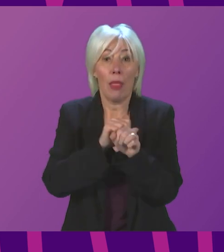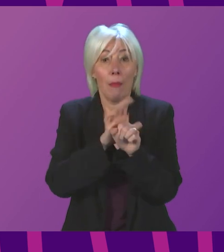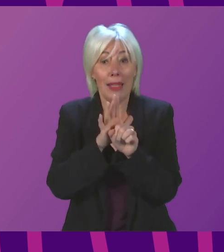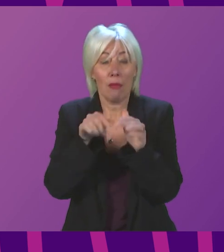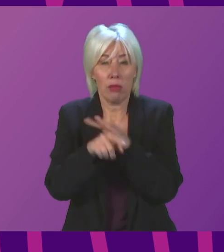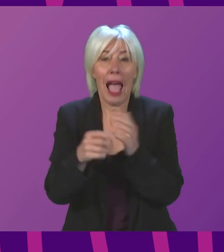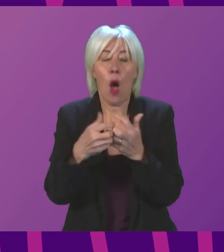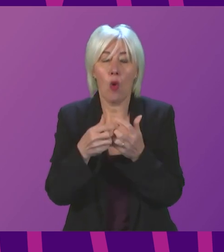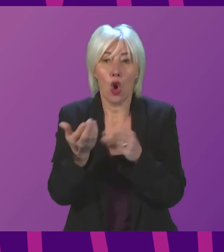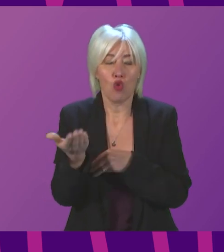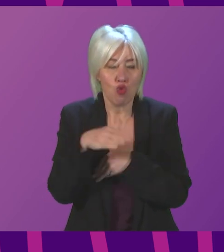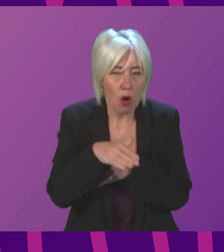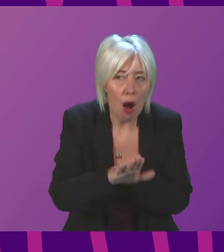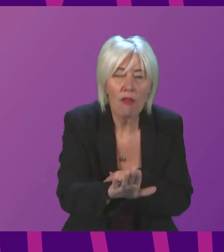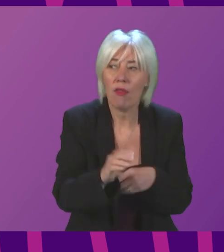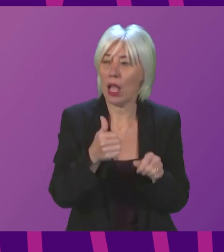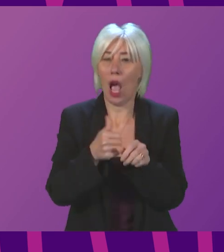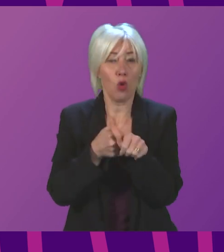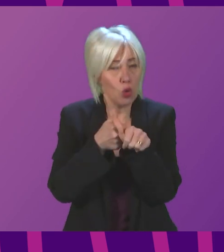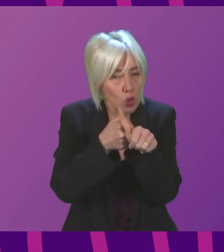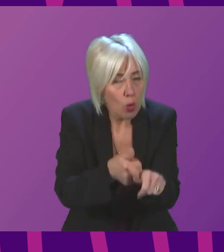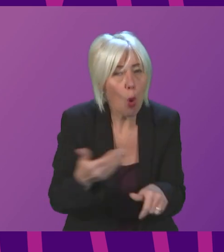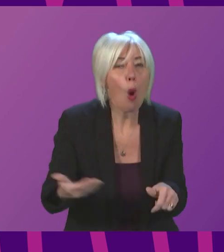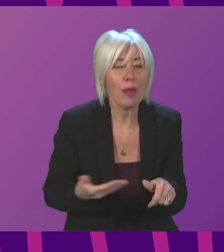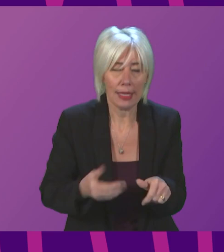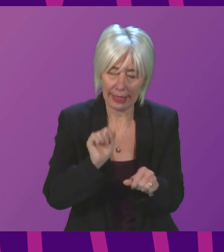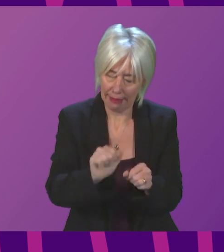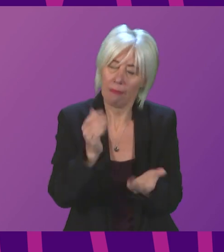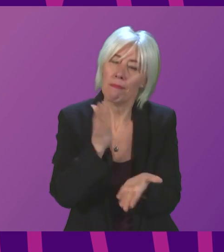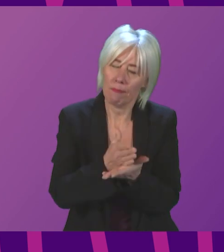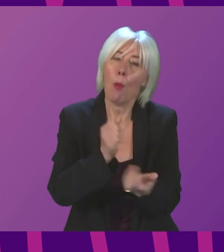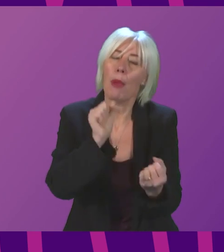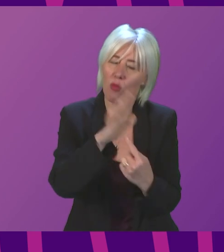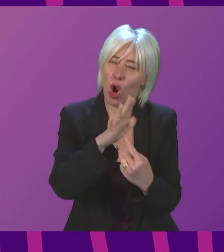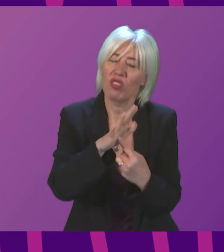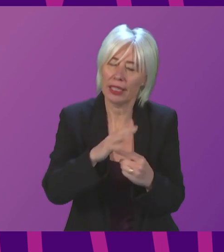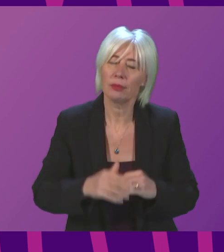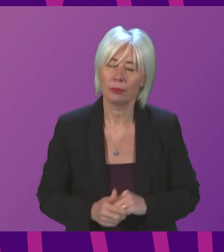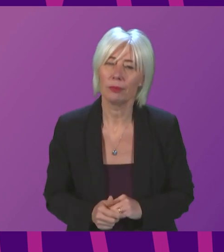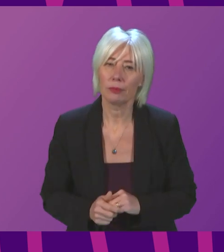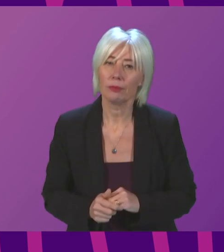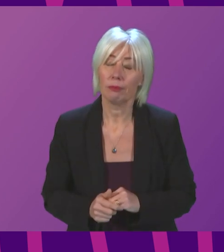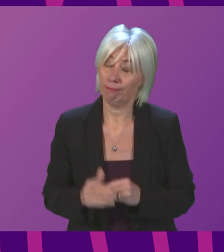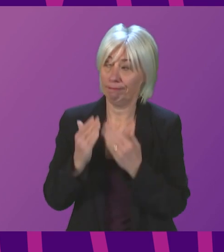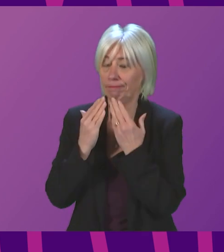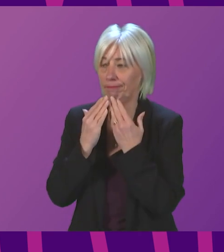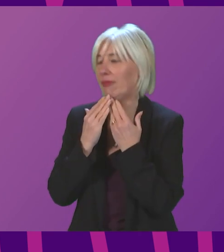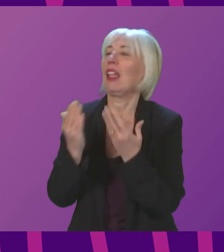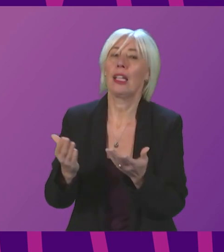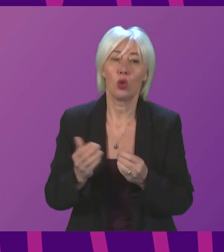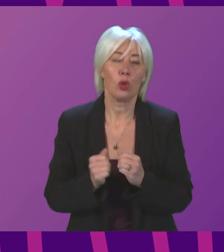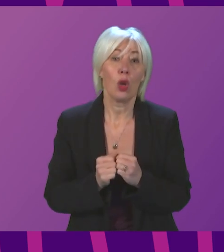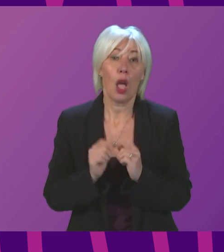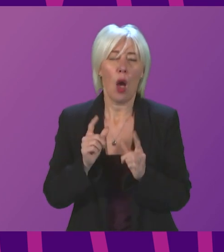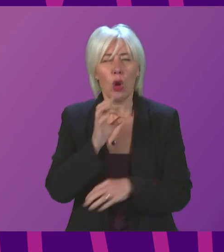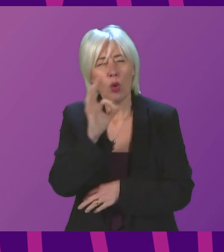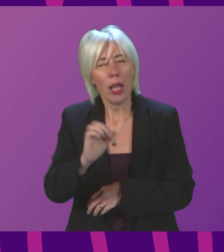supporting businesses will be one that continues to have high priority.